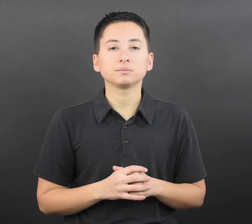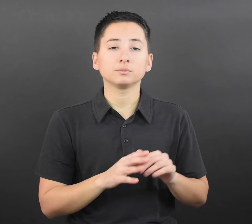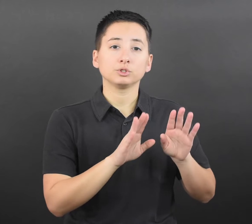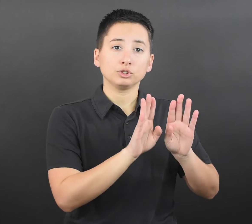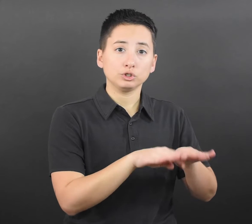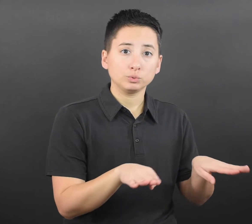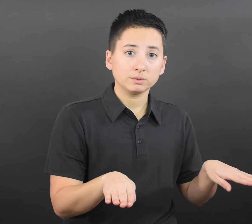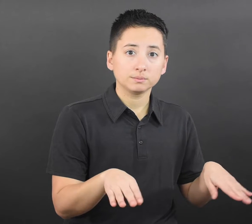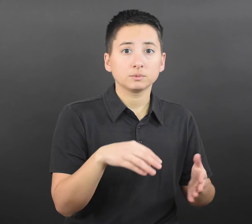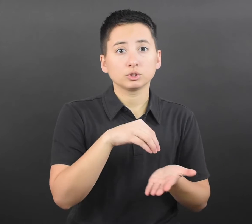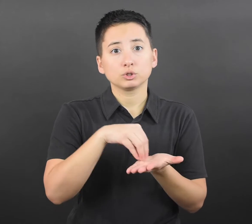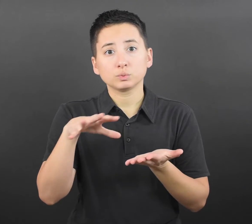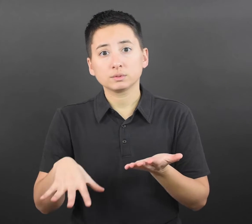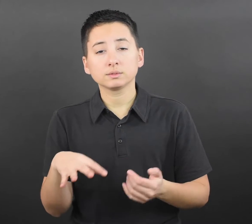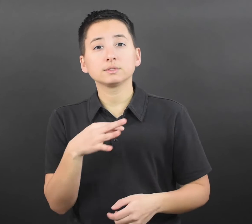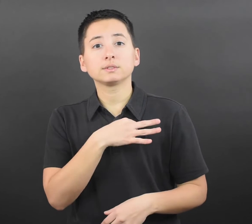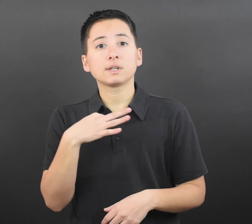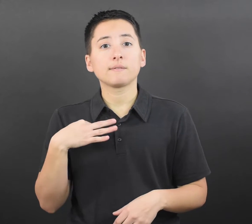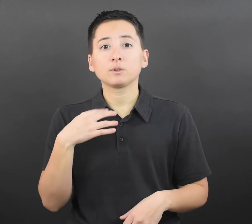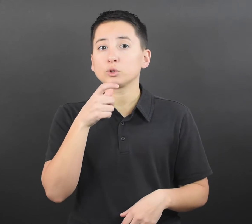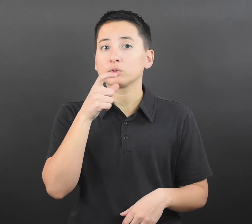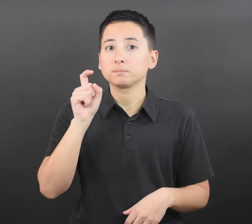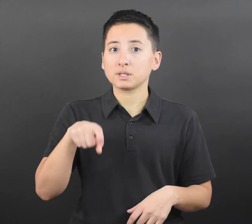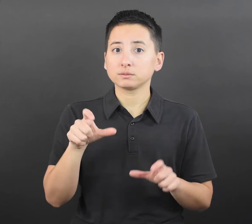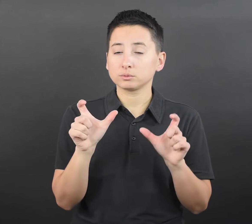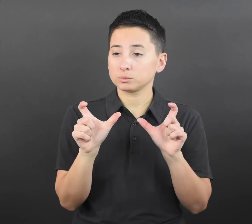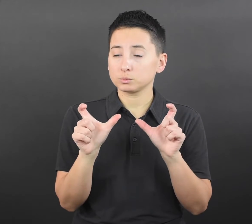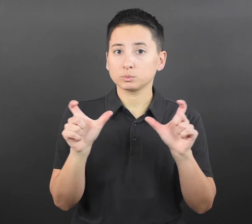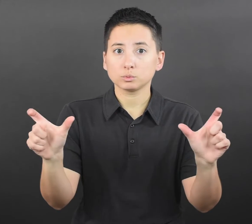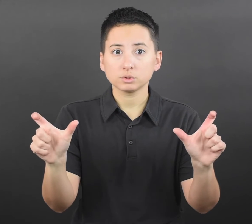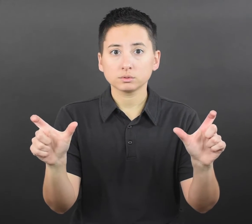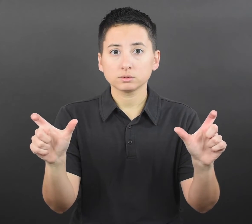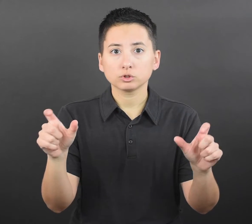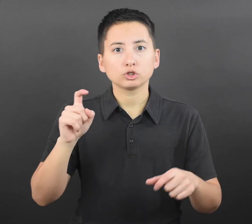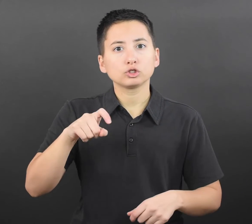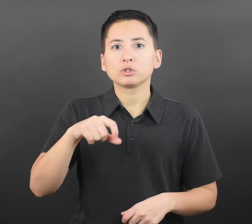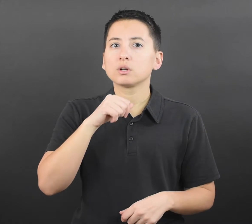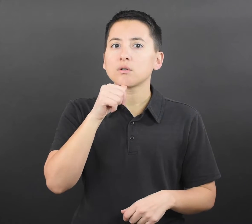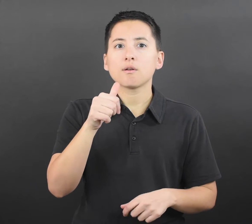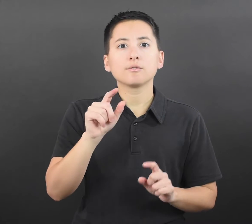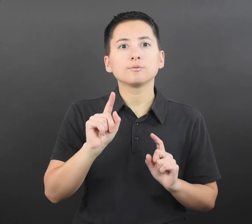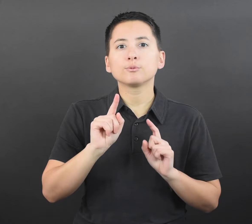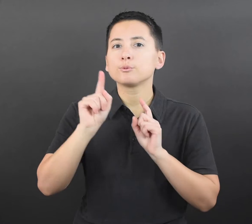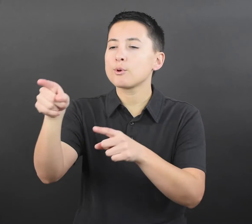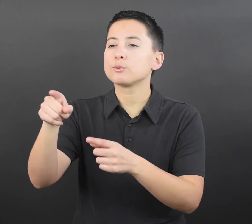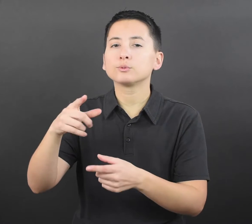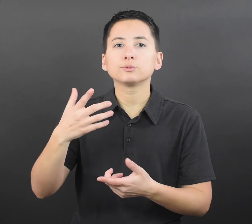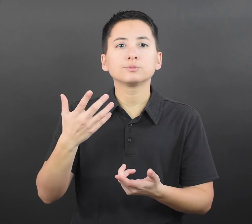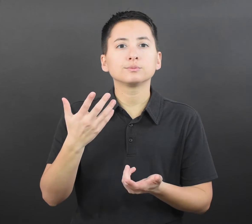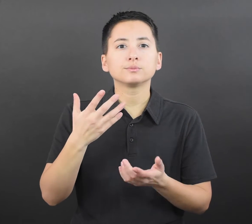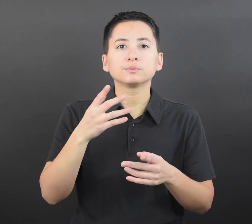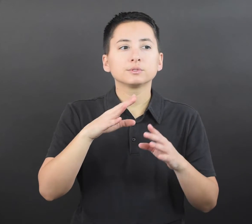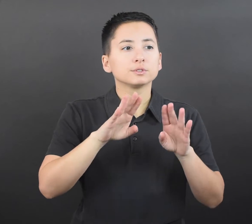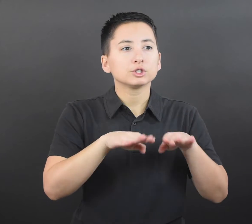Children, students, and staff who are asked to quarantine should not go to child care, school,